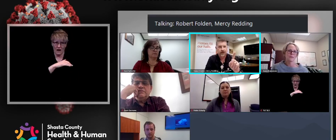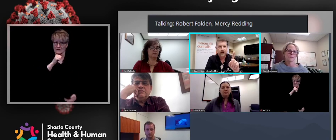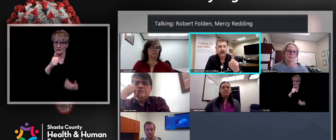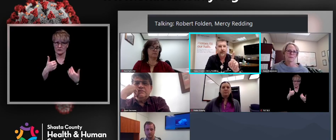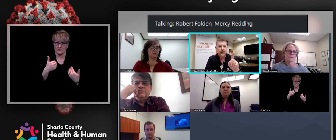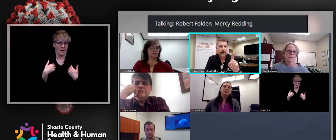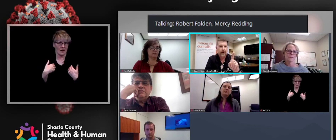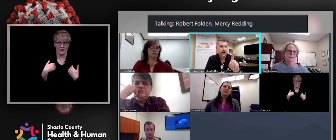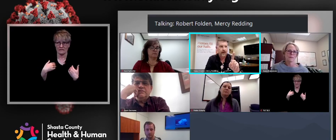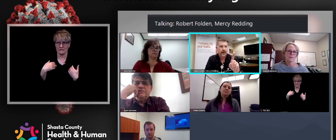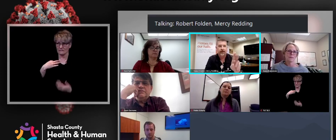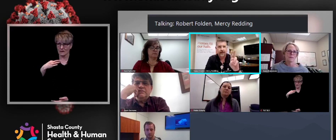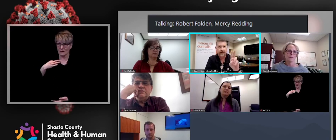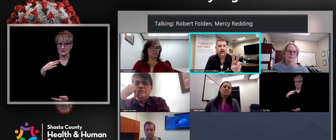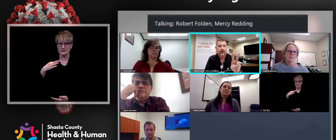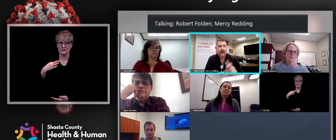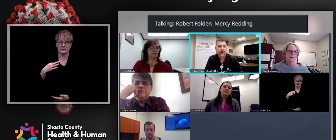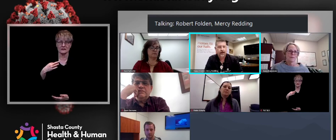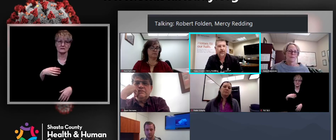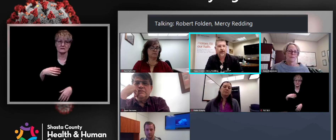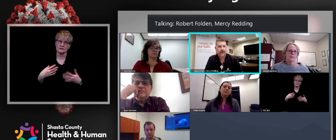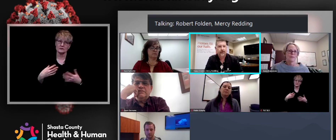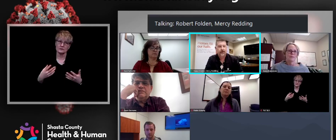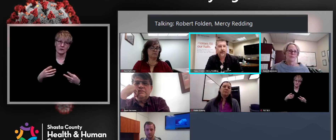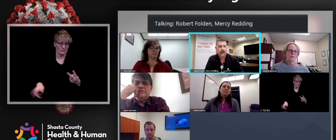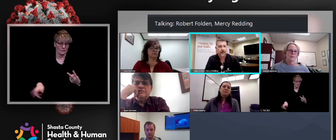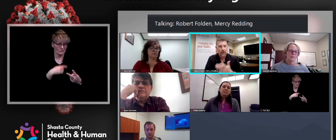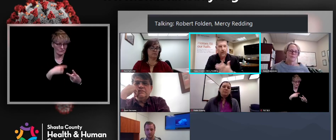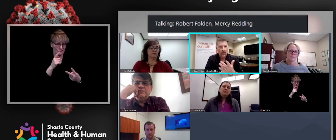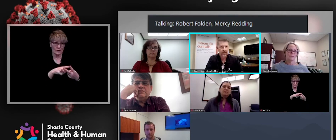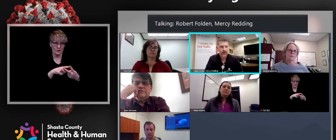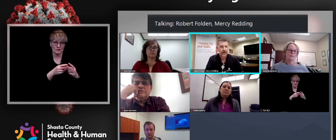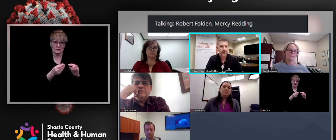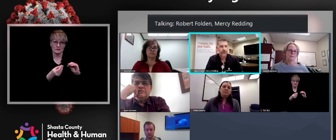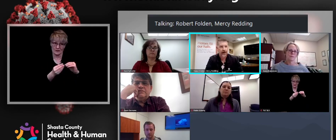always number one. And then the second thing I think about are, I want my volunteers back.